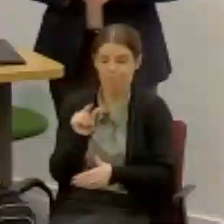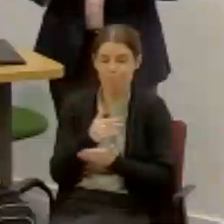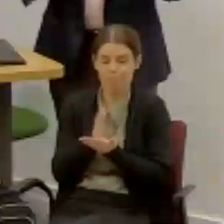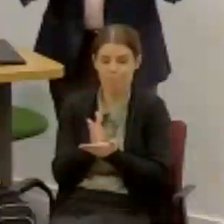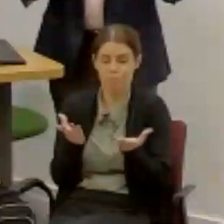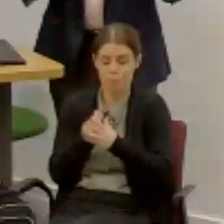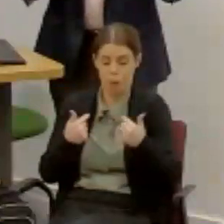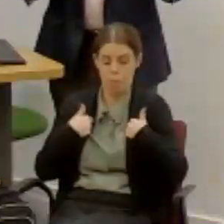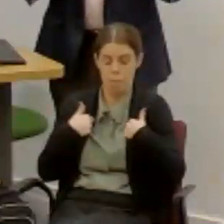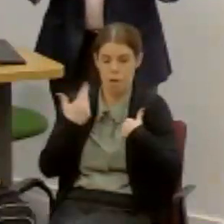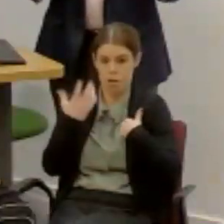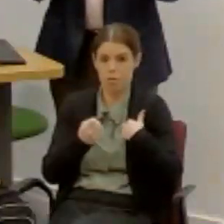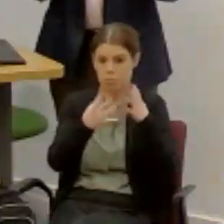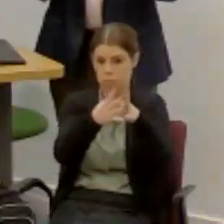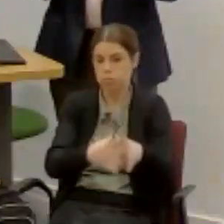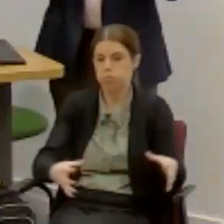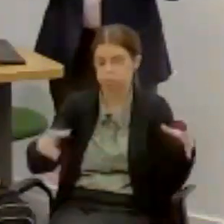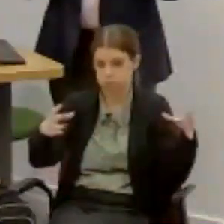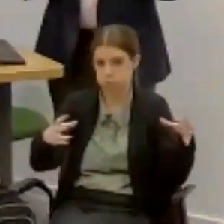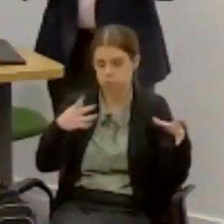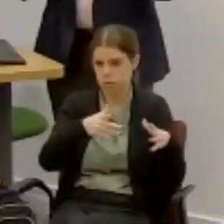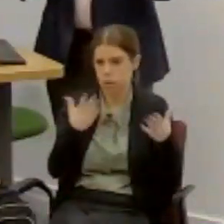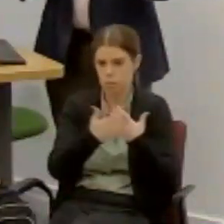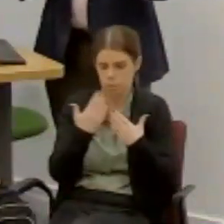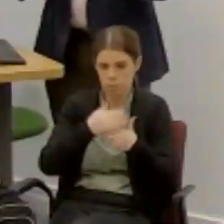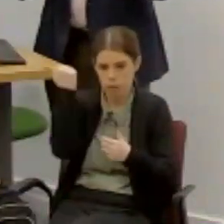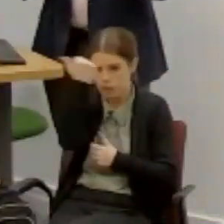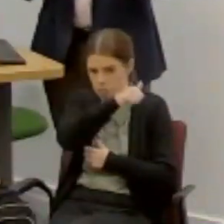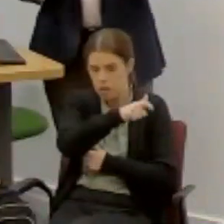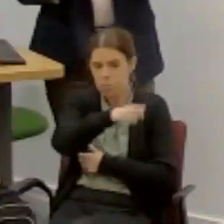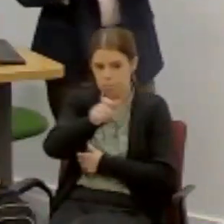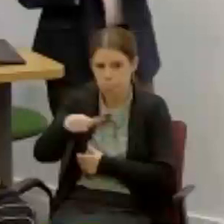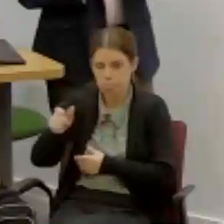There's actually a much wider and far smarter team of individuals involved.